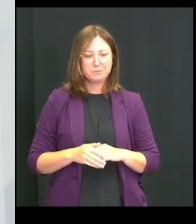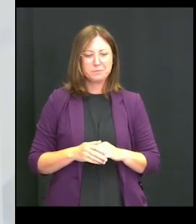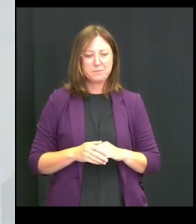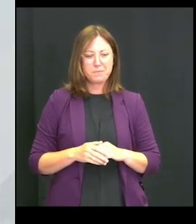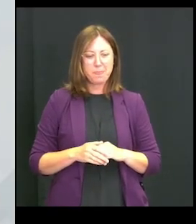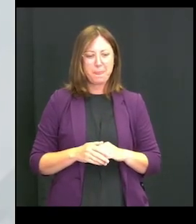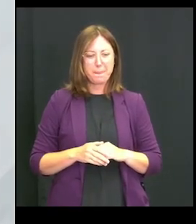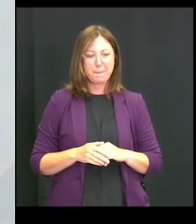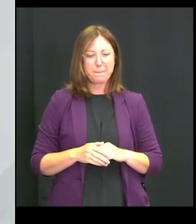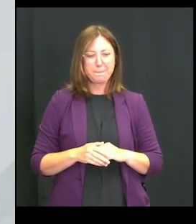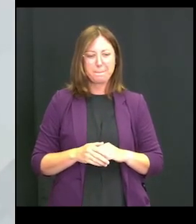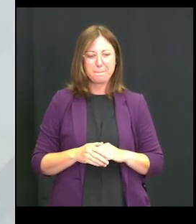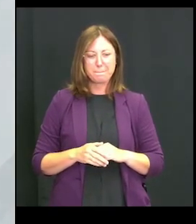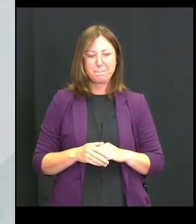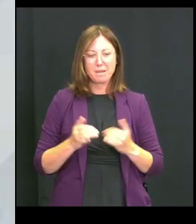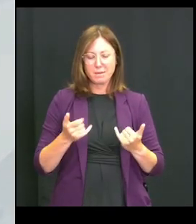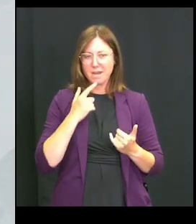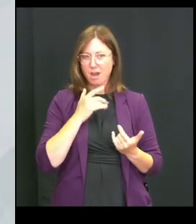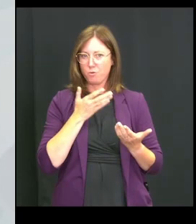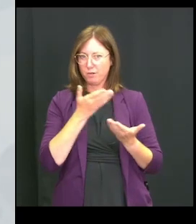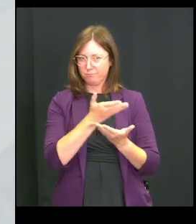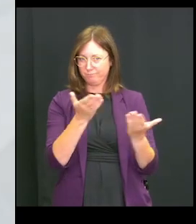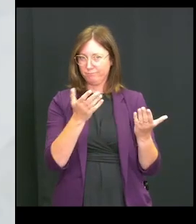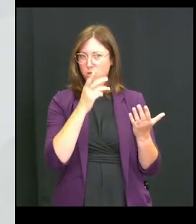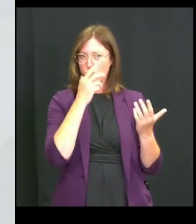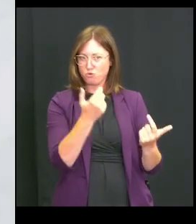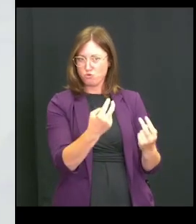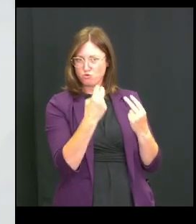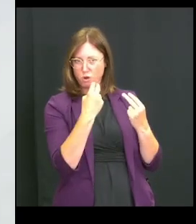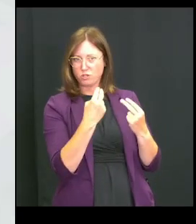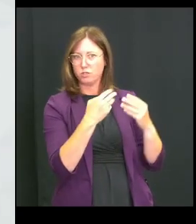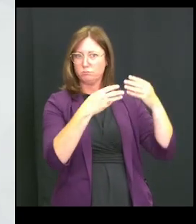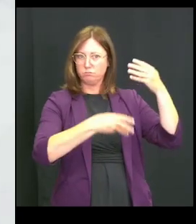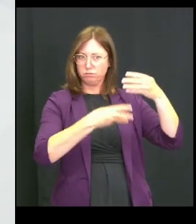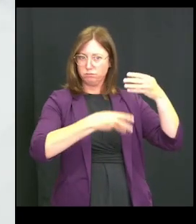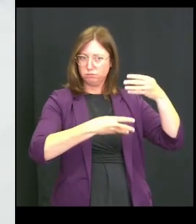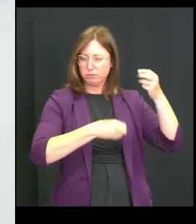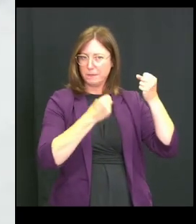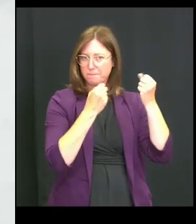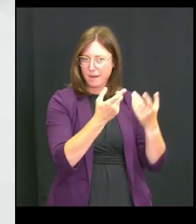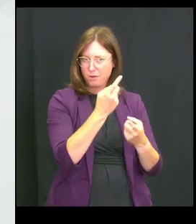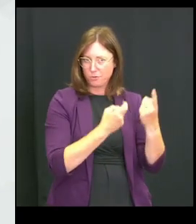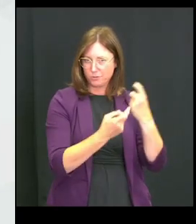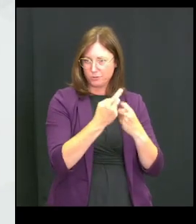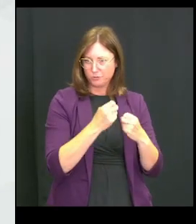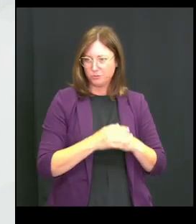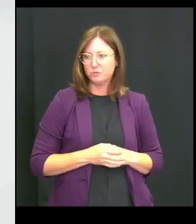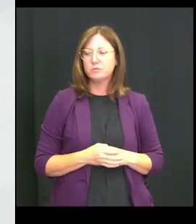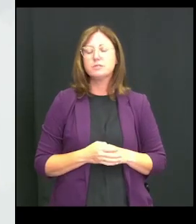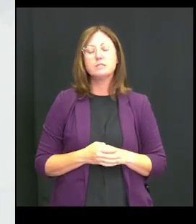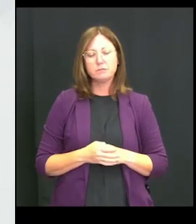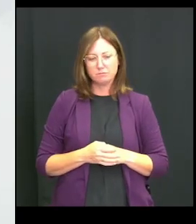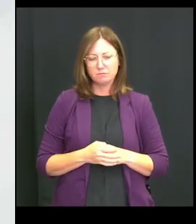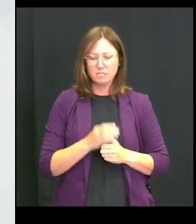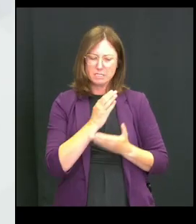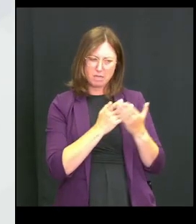I am going to go to the audience, because we do have a number of questions that have been coming in. So I've grouped a couple of them together.